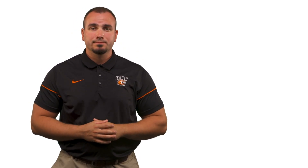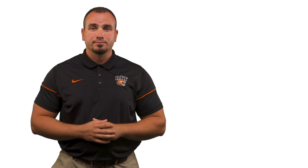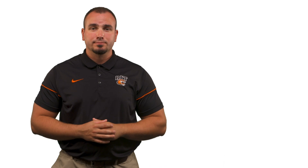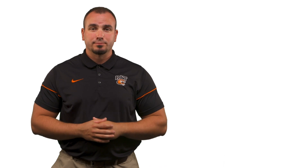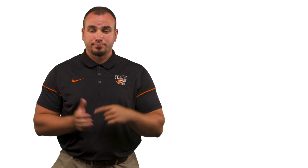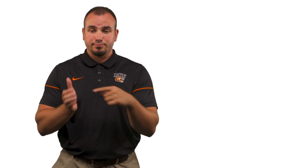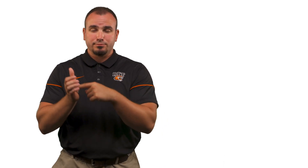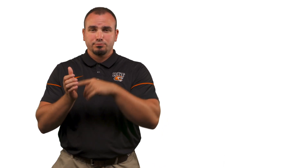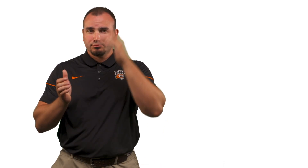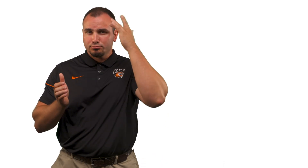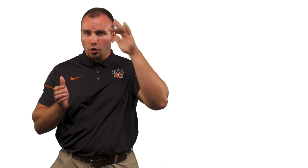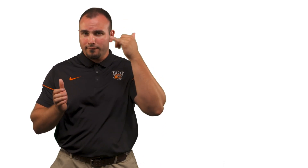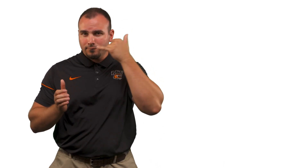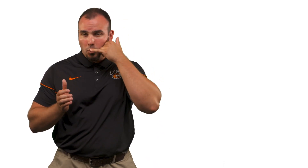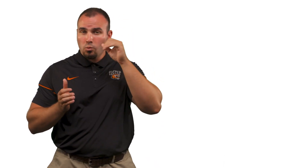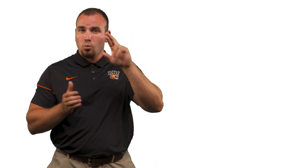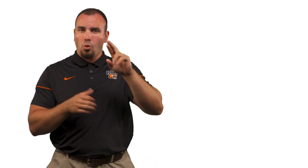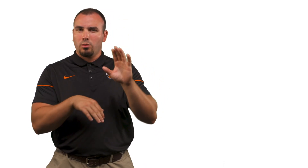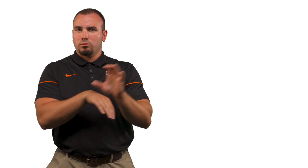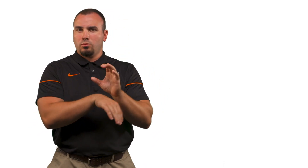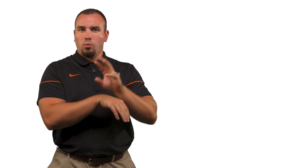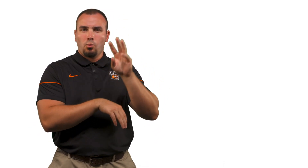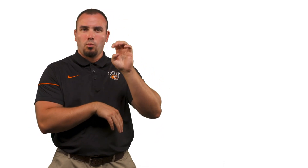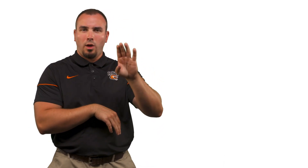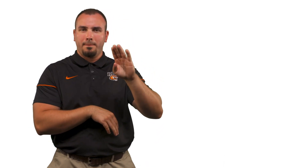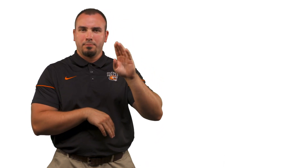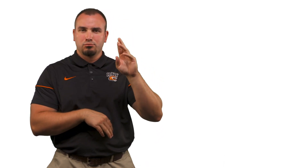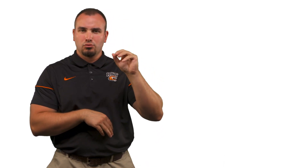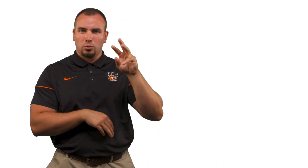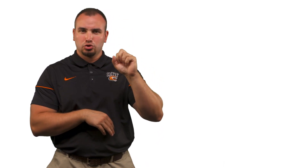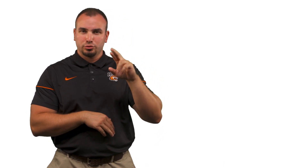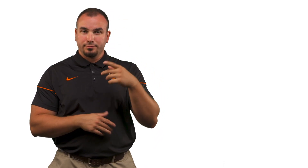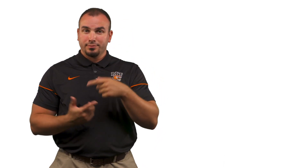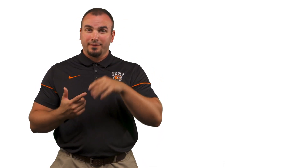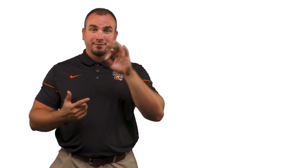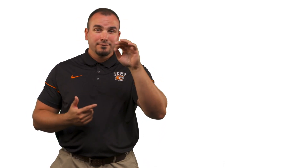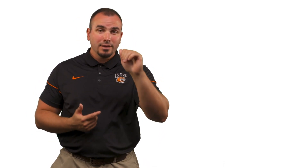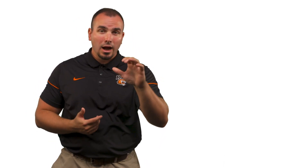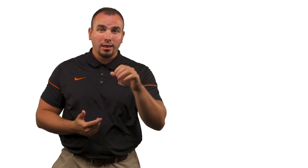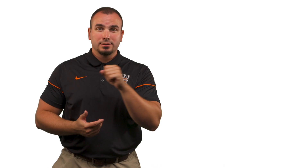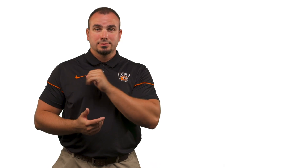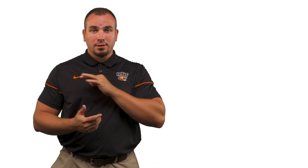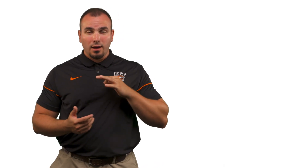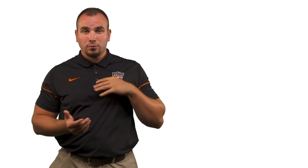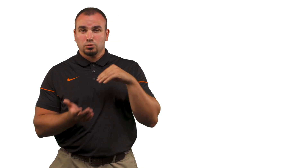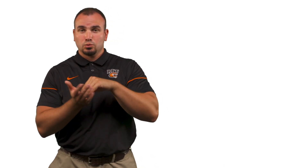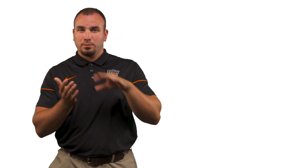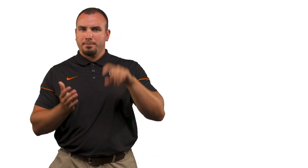of the RIT shuttles. Using a smart phone or web browser, faculty,